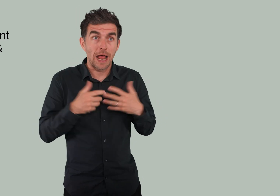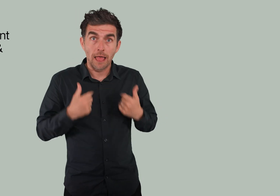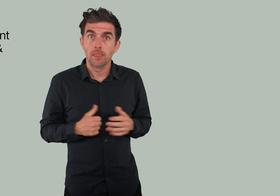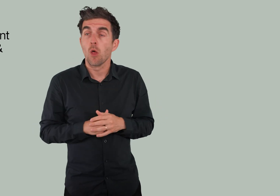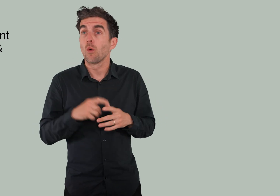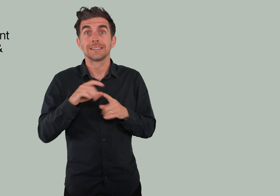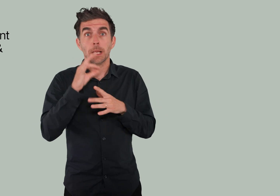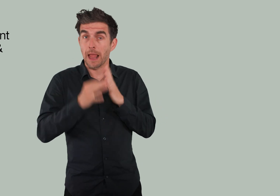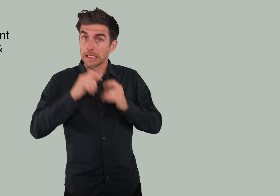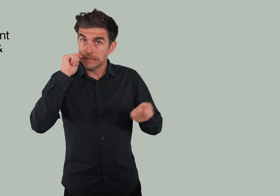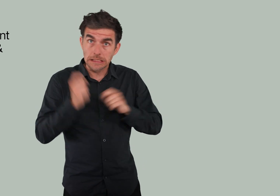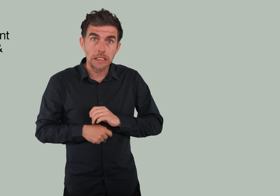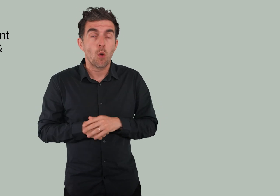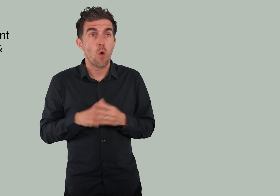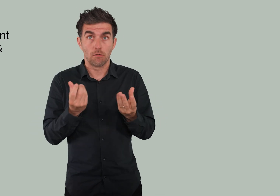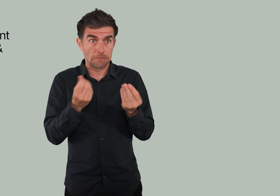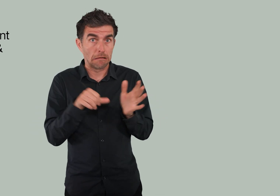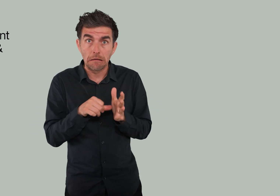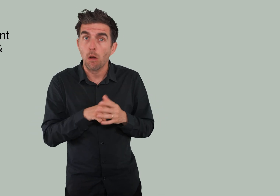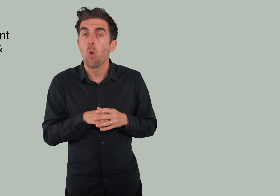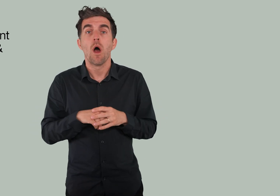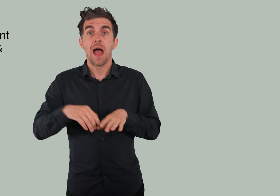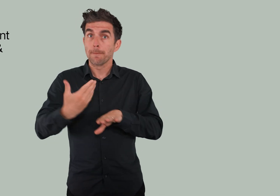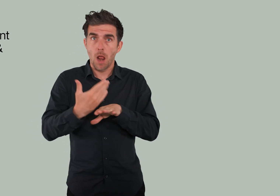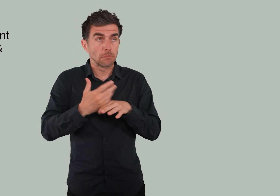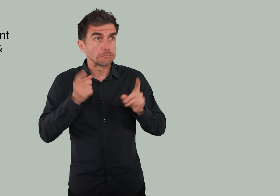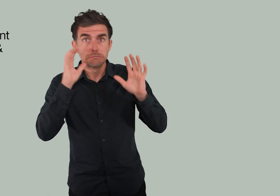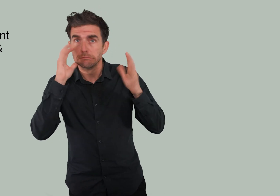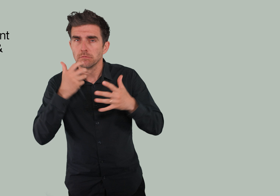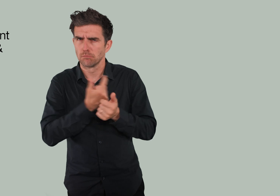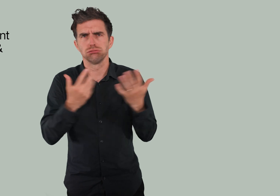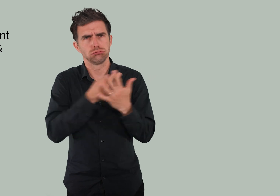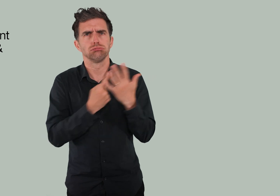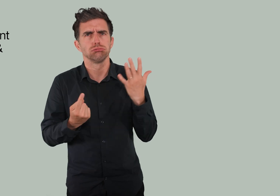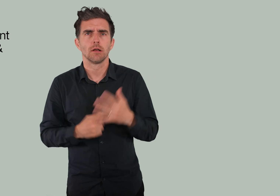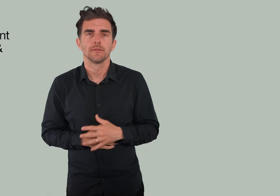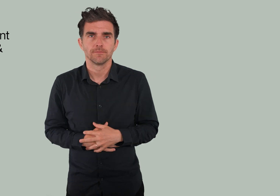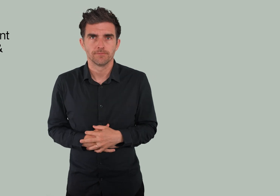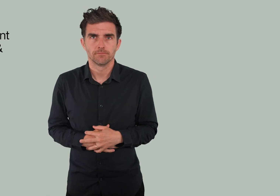in health or disability status, financial hardship, or employment concerns.